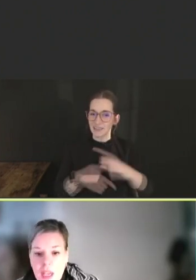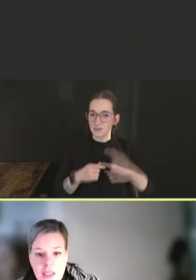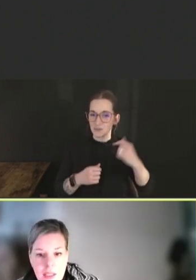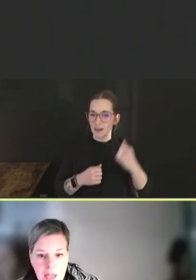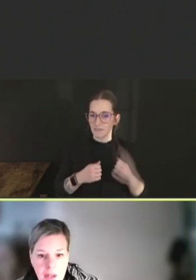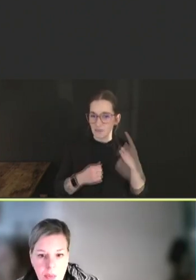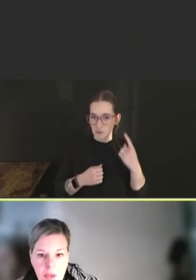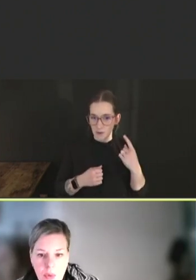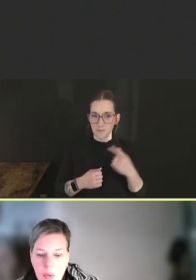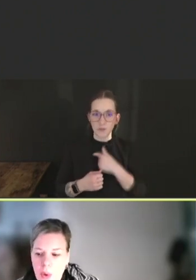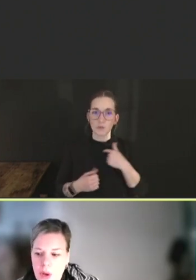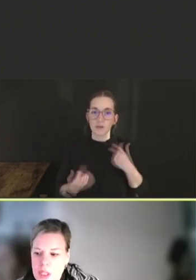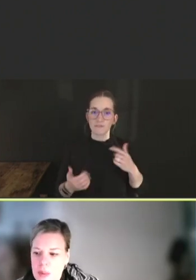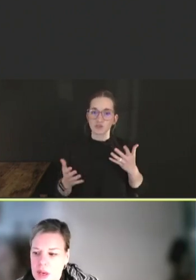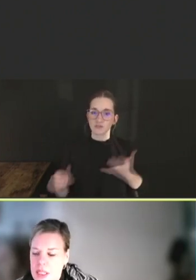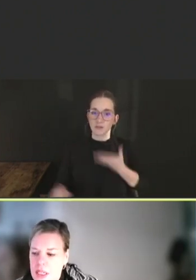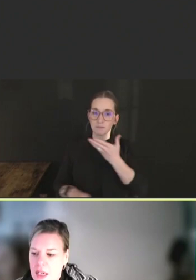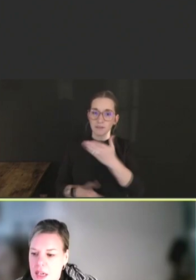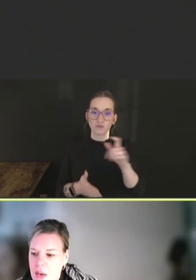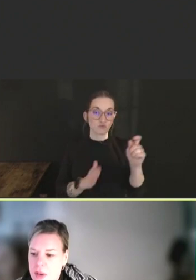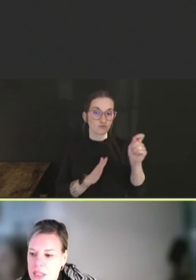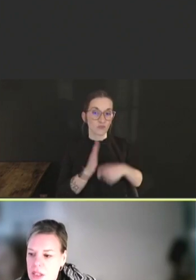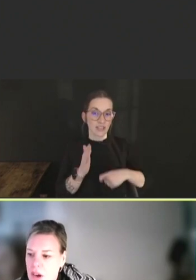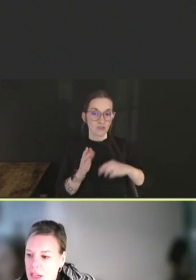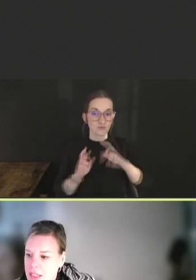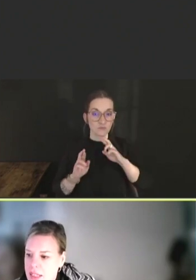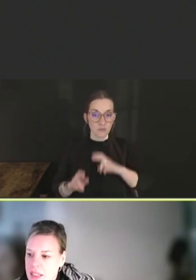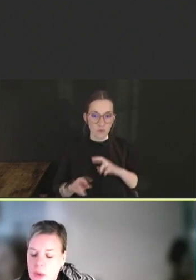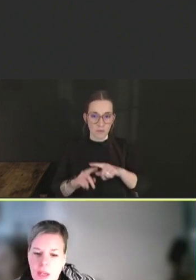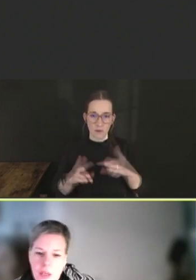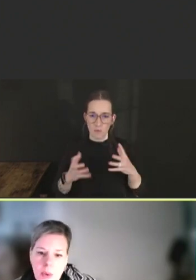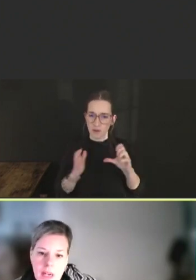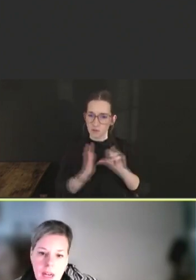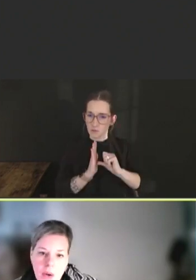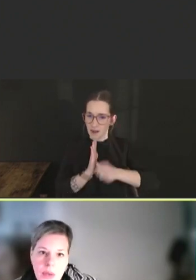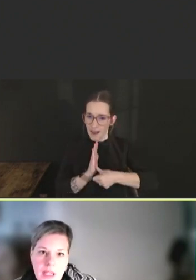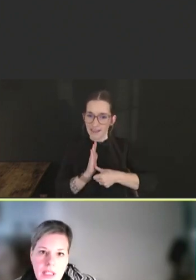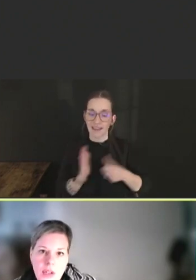We had submitted a written report, but I would like to highlight that right now, we continue